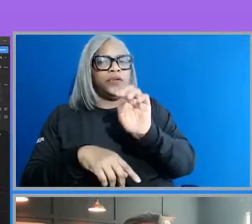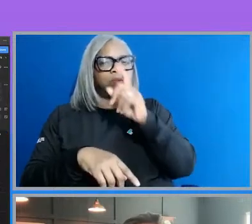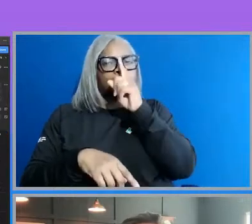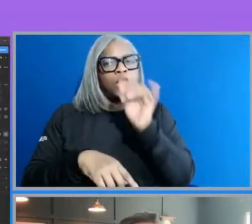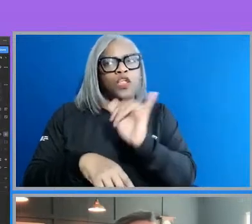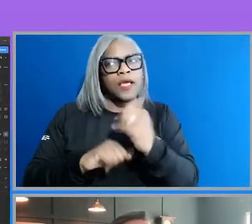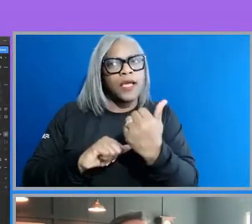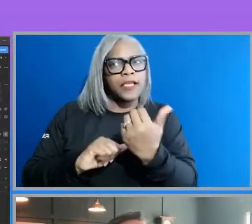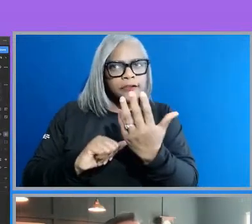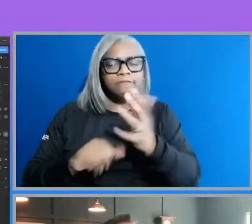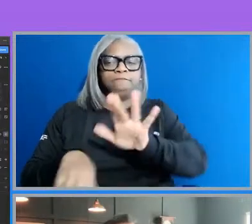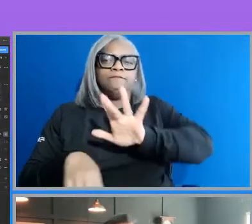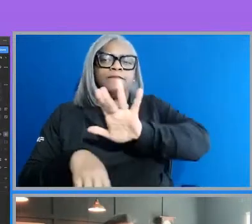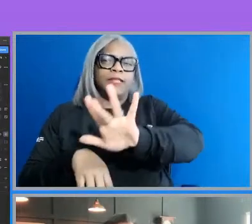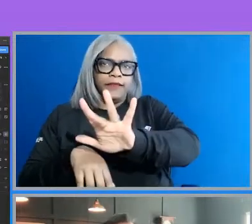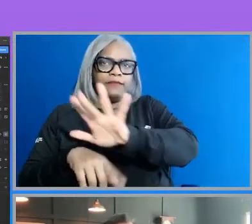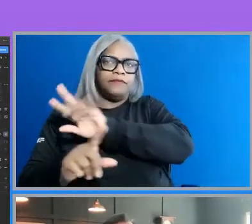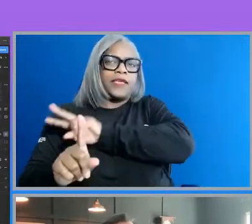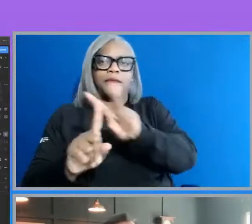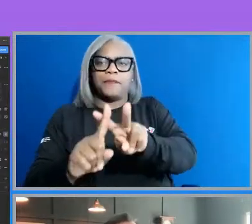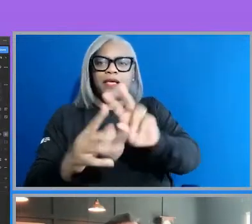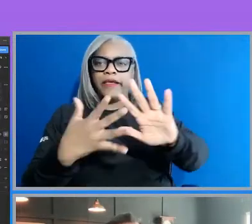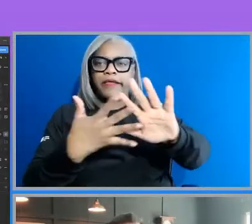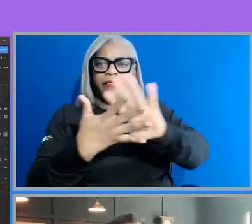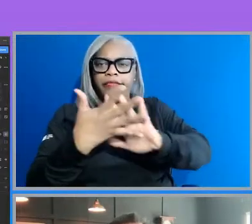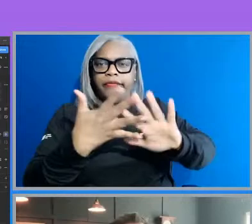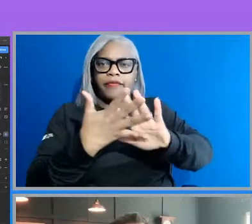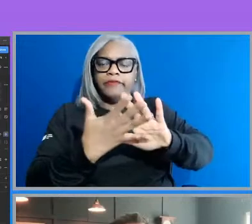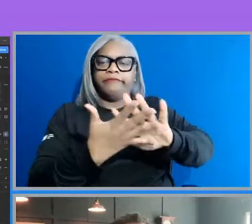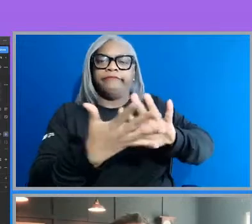teardrop and applying luminosity and test this visualization with